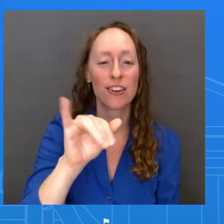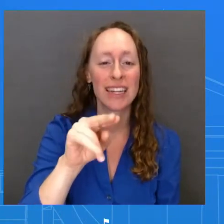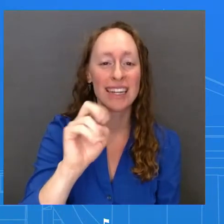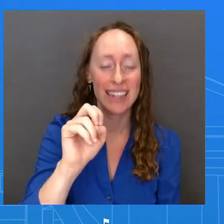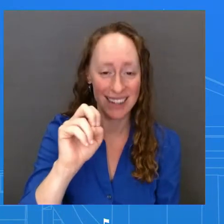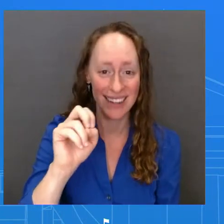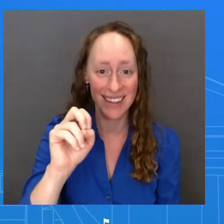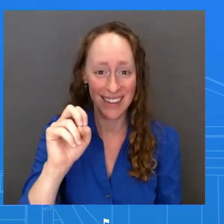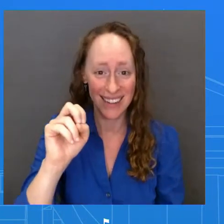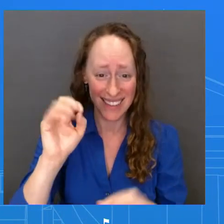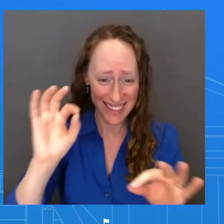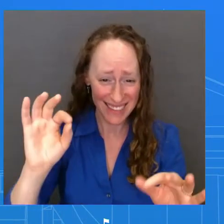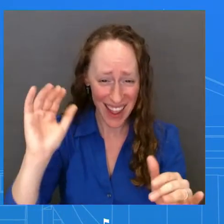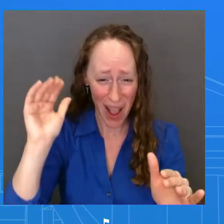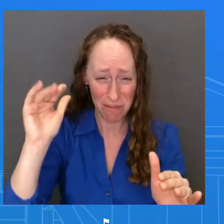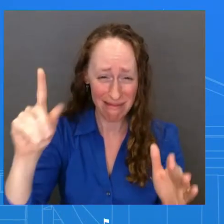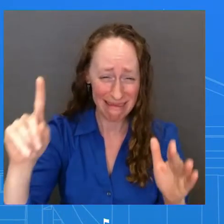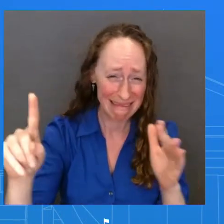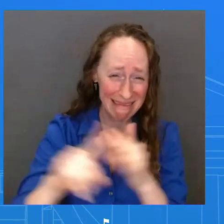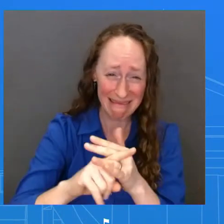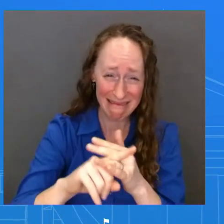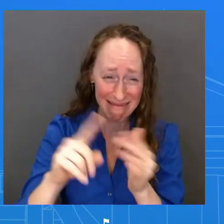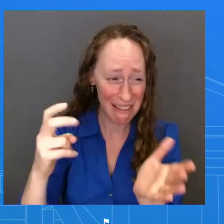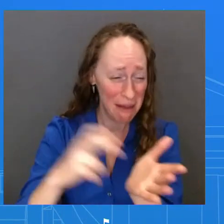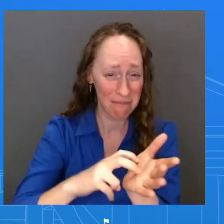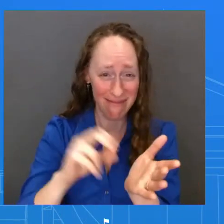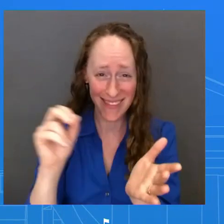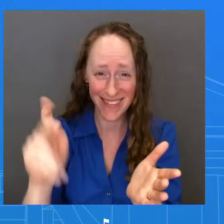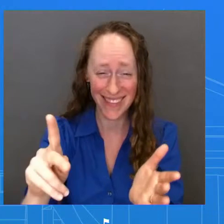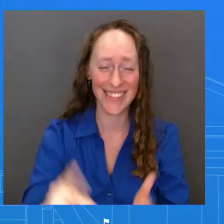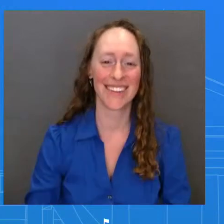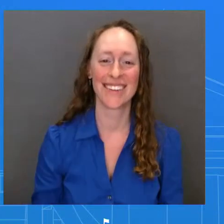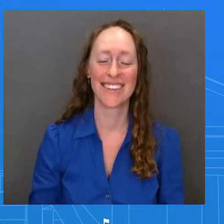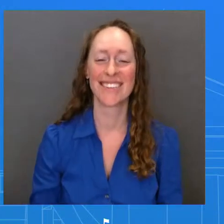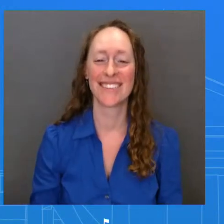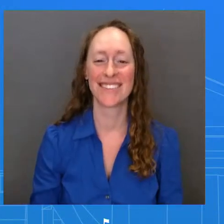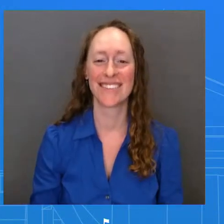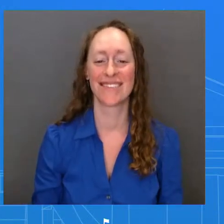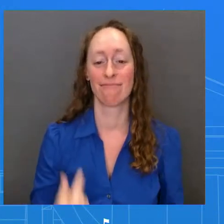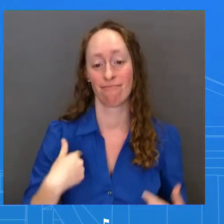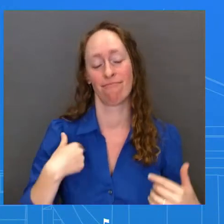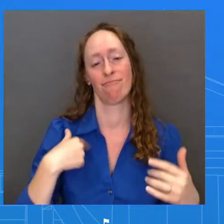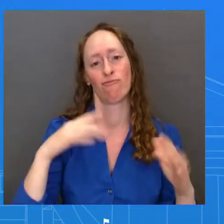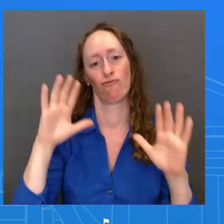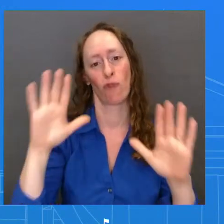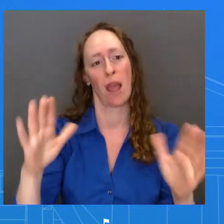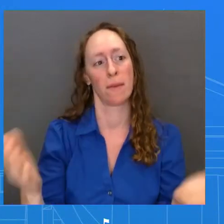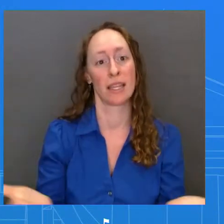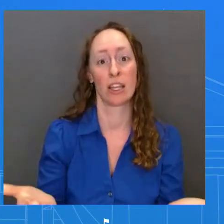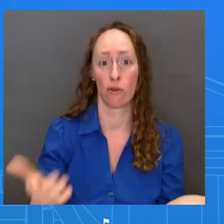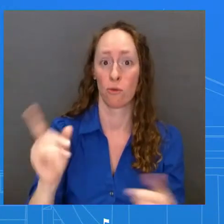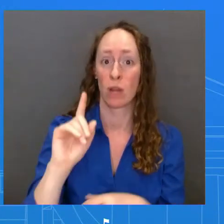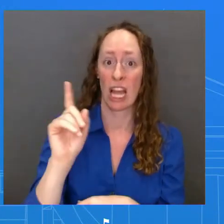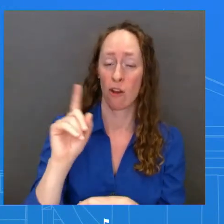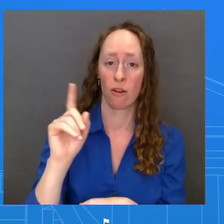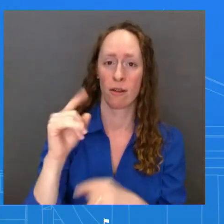It's really great to be here at Camp David. And today, President Biden will host Prime Minister Kishida of Japan and President Yoon of South --